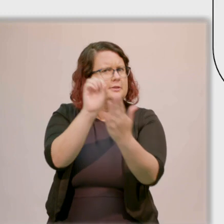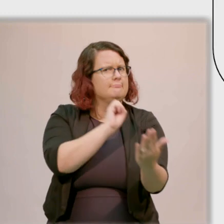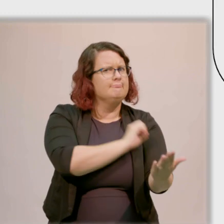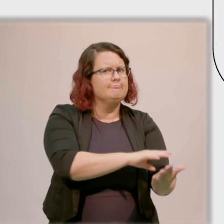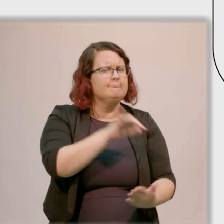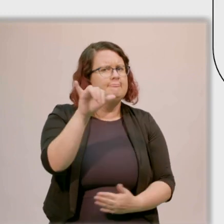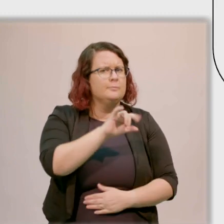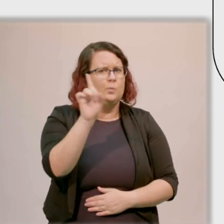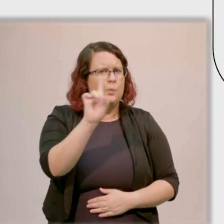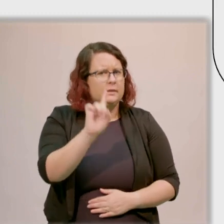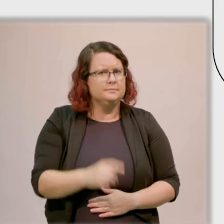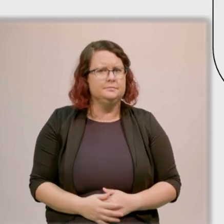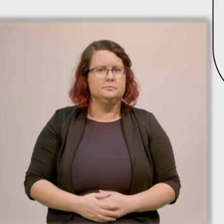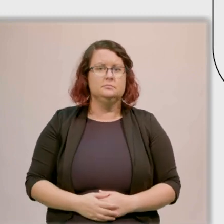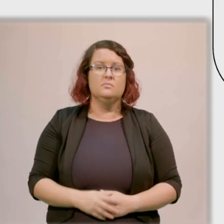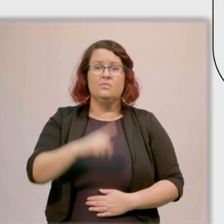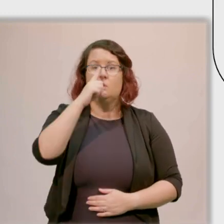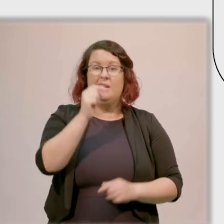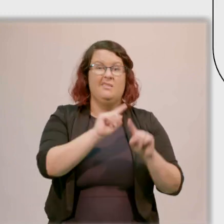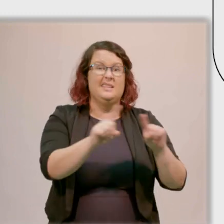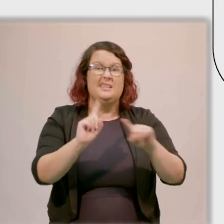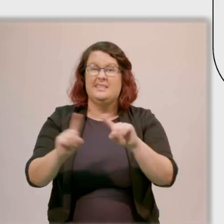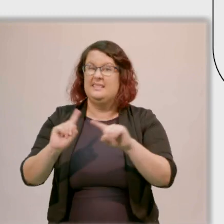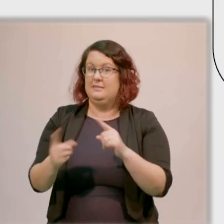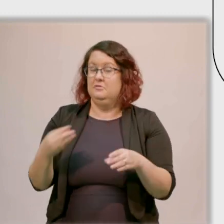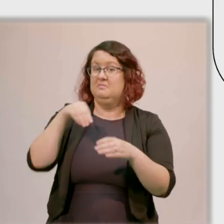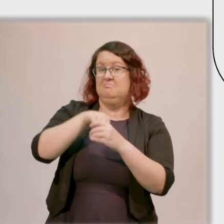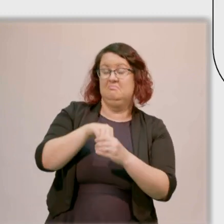You might see many different types of images in news reports.